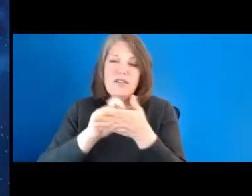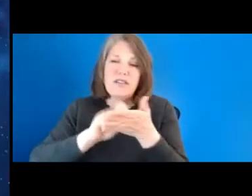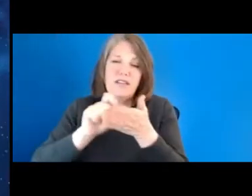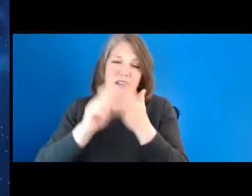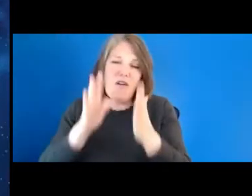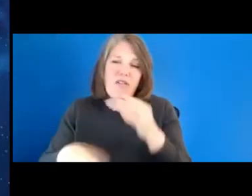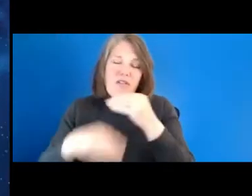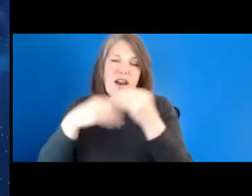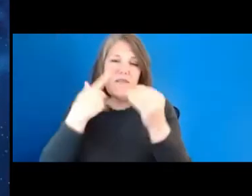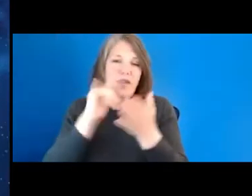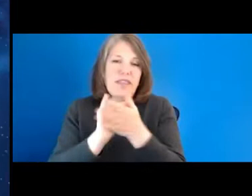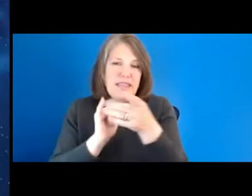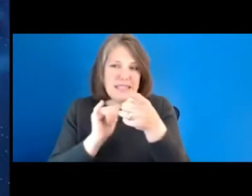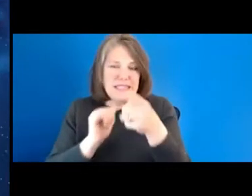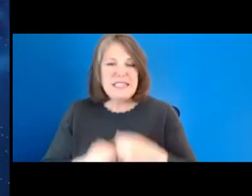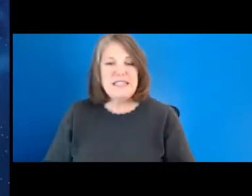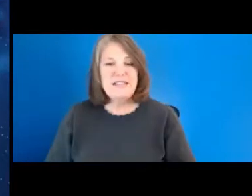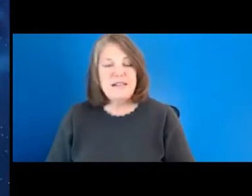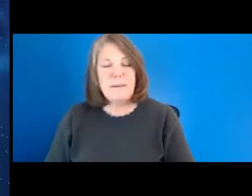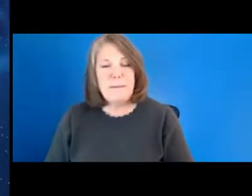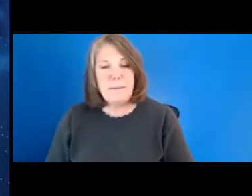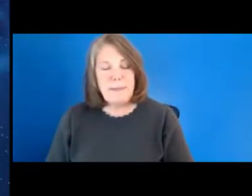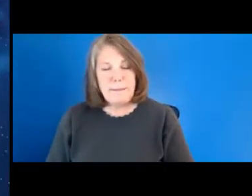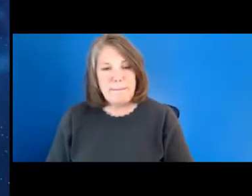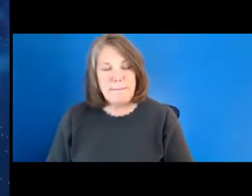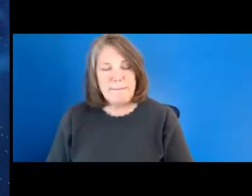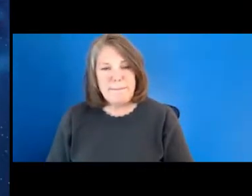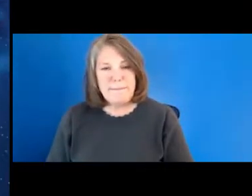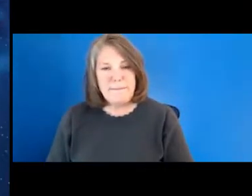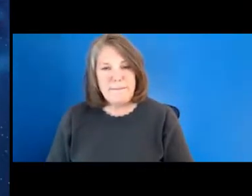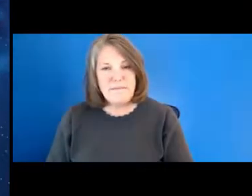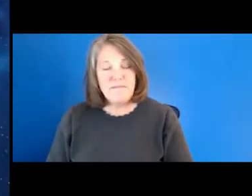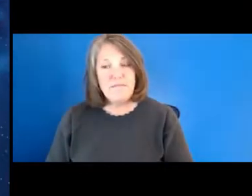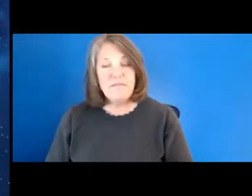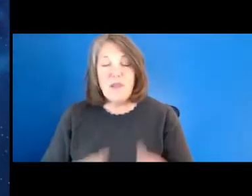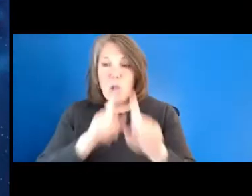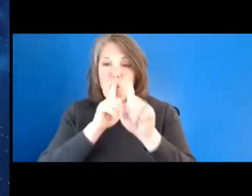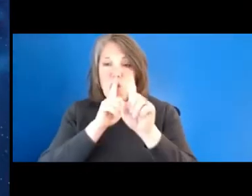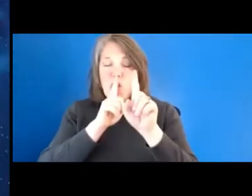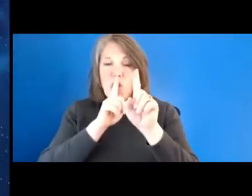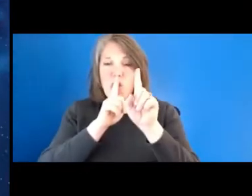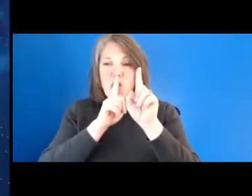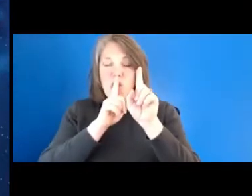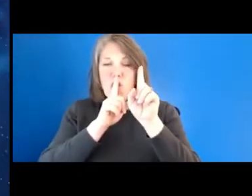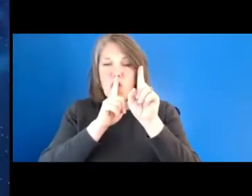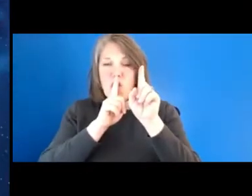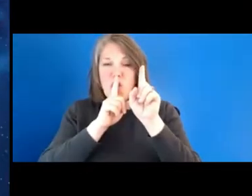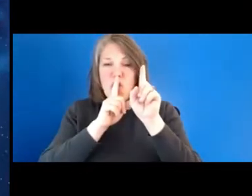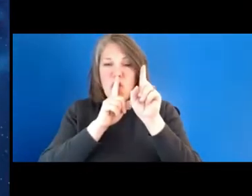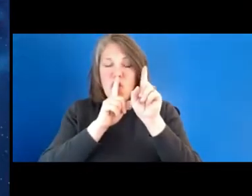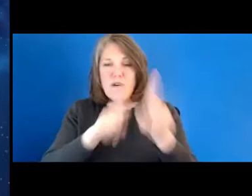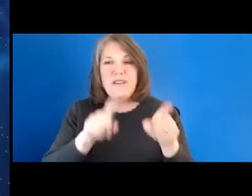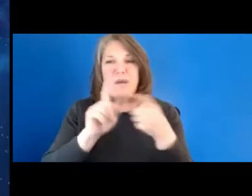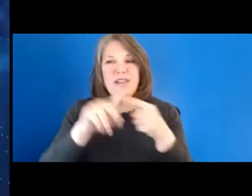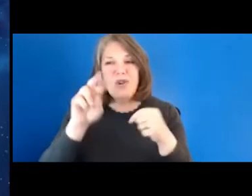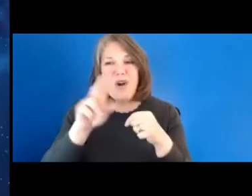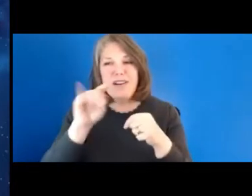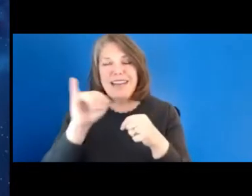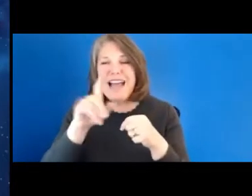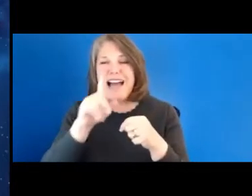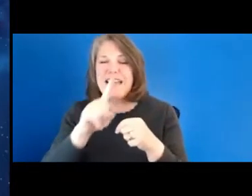16:38:27 >> SPEAKER: Response to intervention, also known as RTI is a multifaceted --